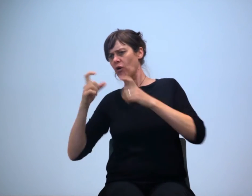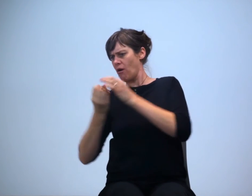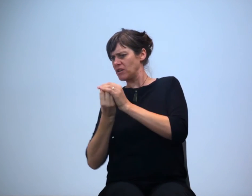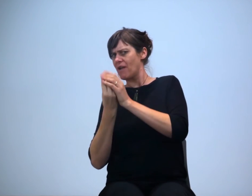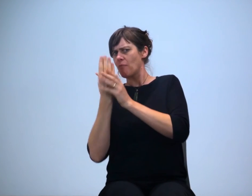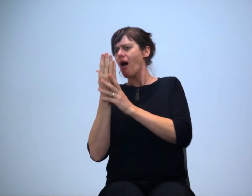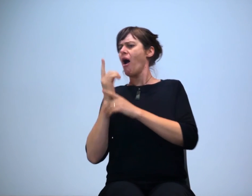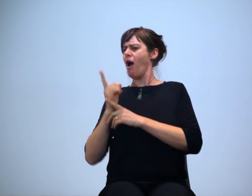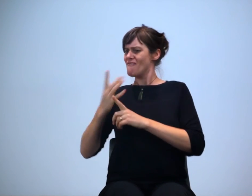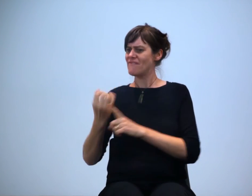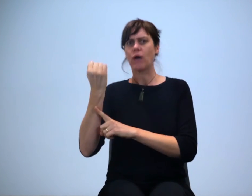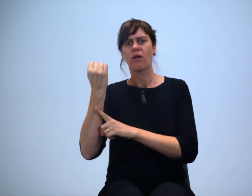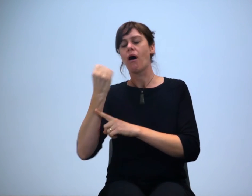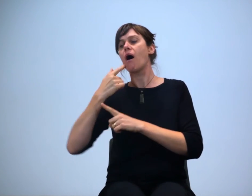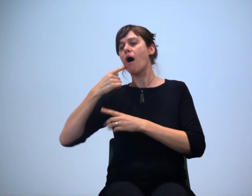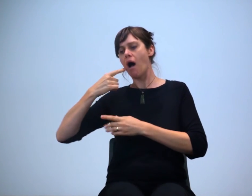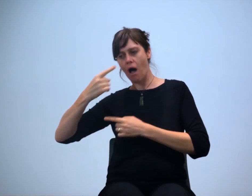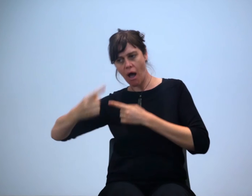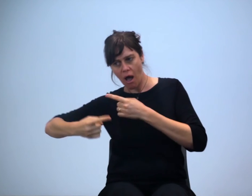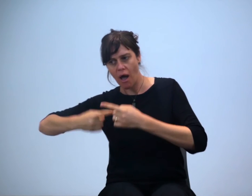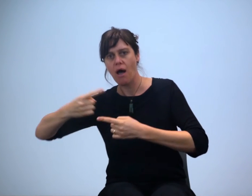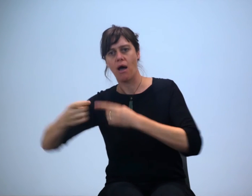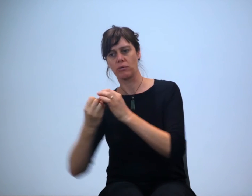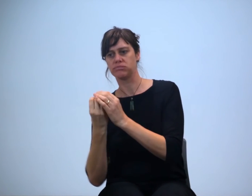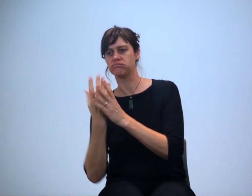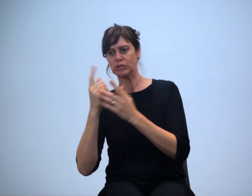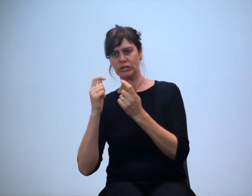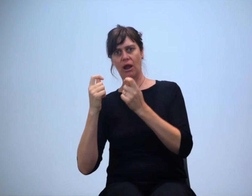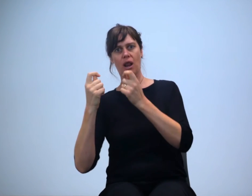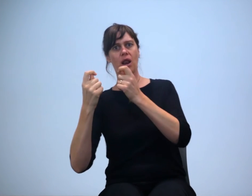the year of the announcement of photography,